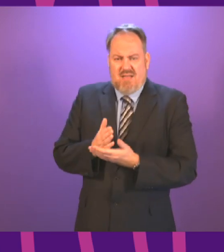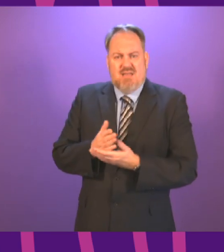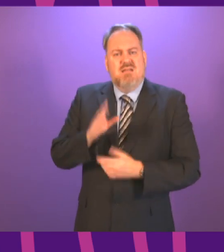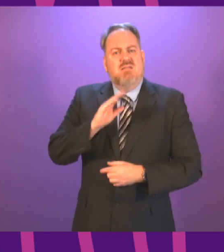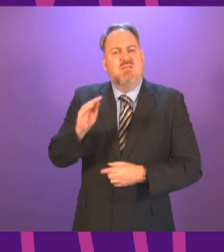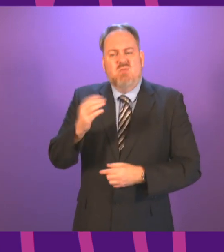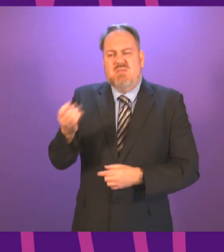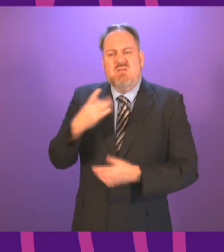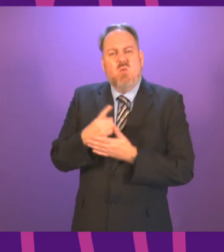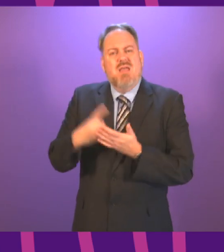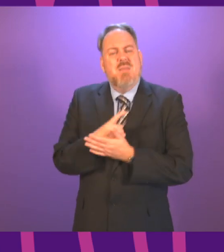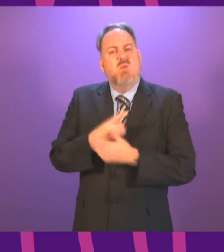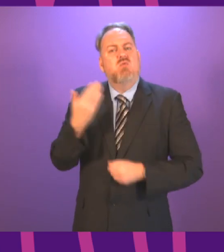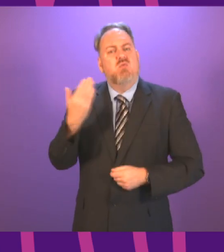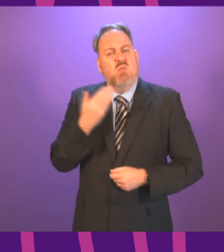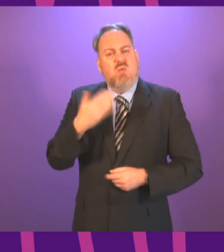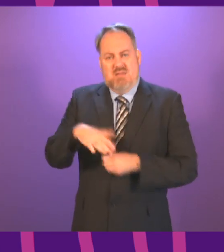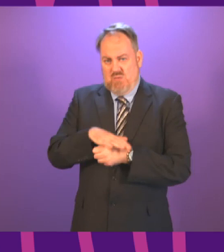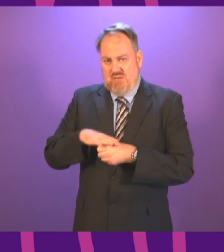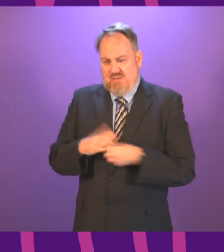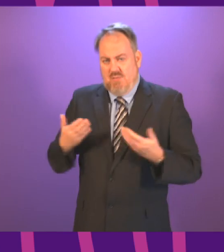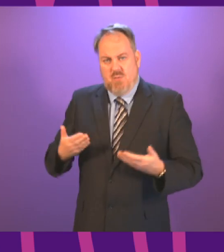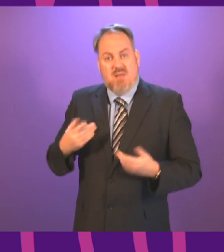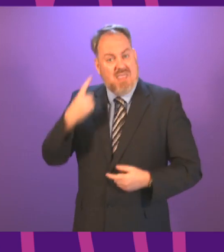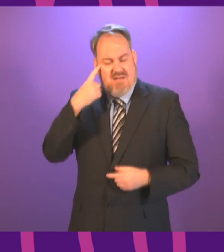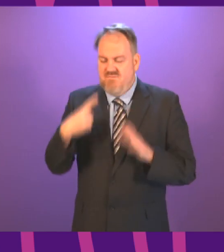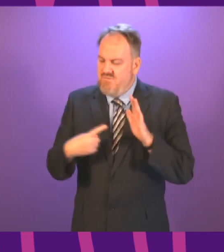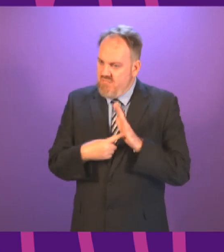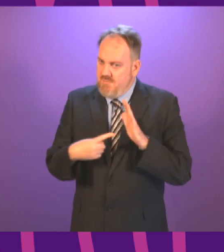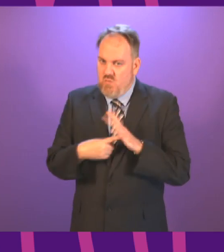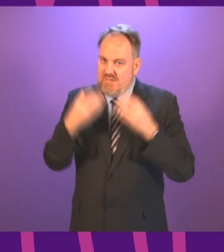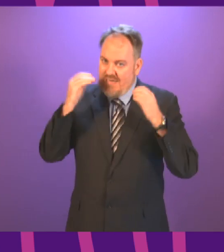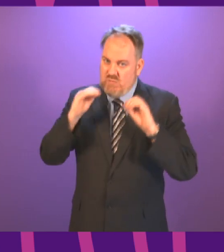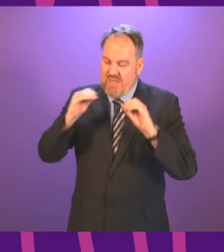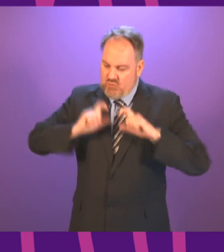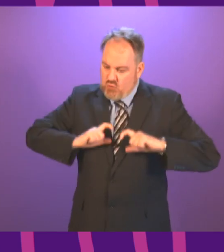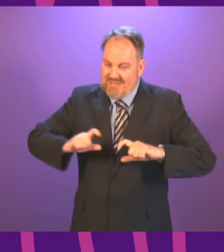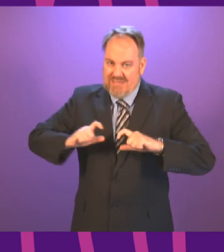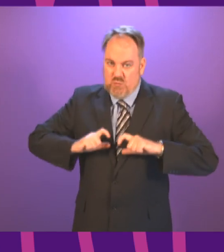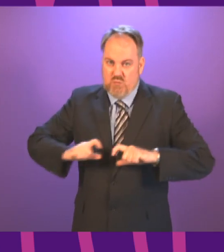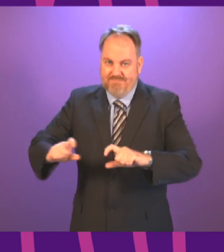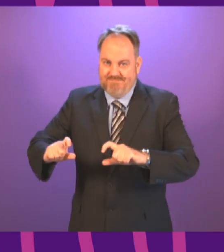On schools generally, it is important that we keep schools open if we possibly can. If